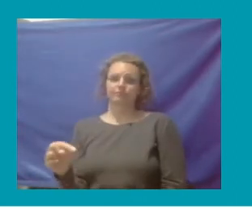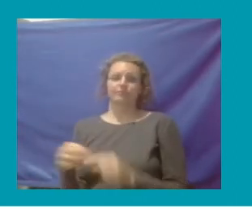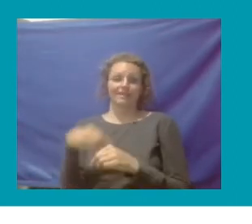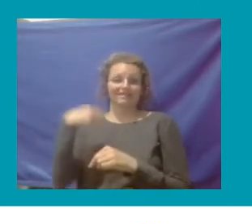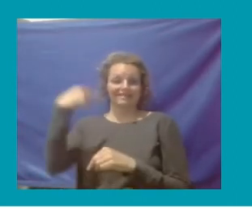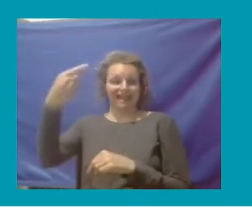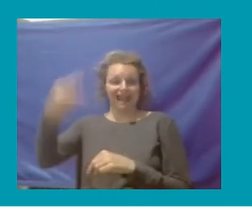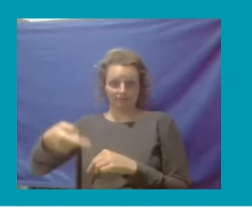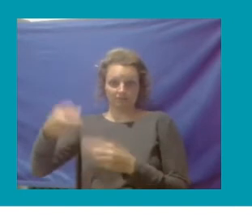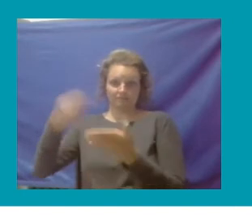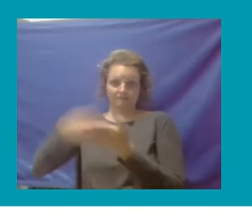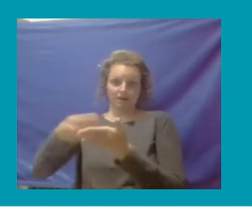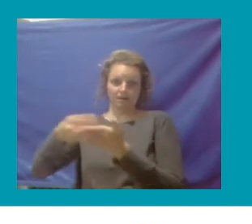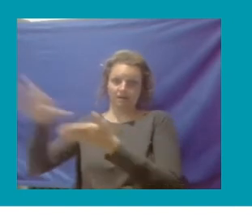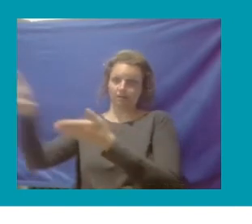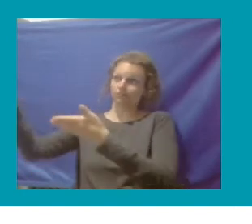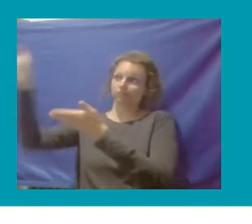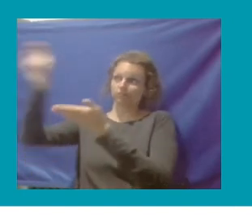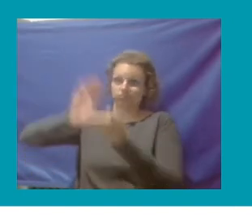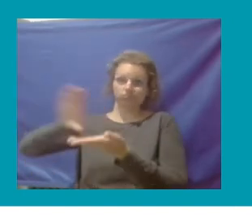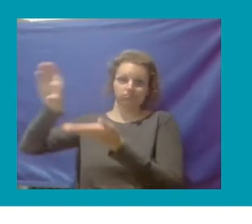and improve the service even further. But we're here to stay.